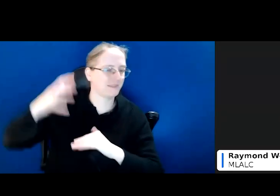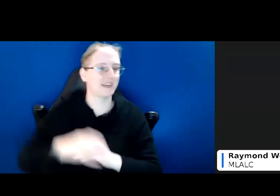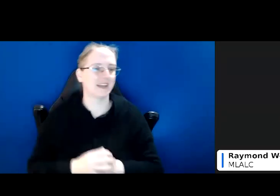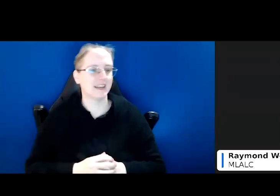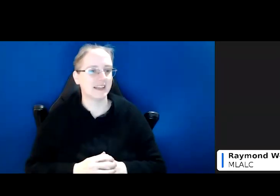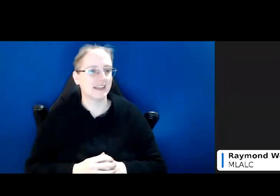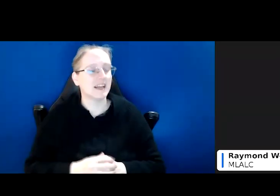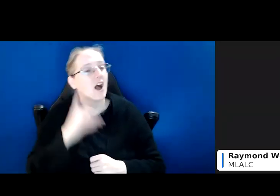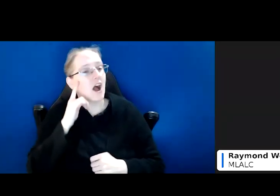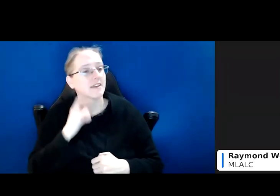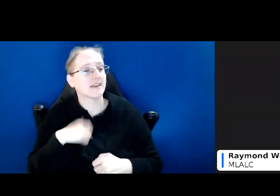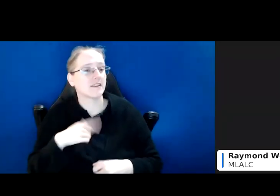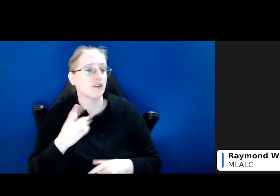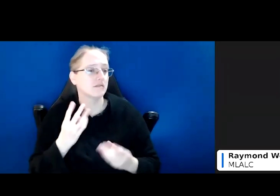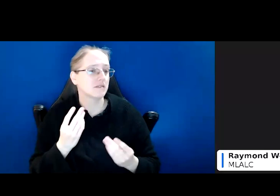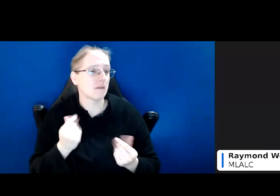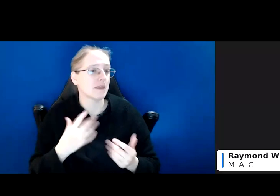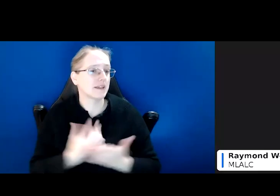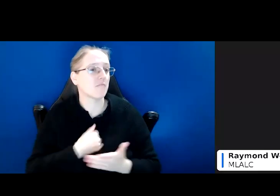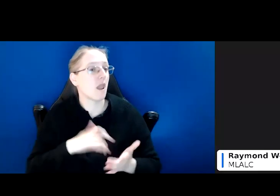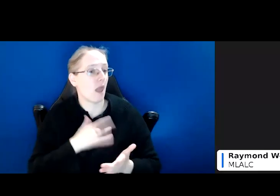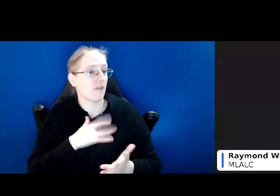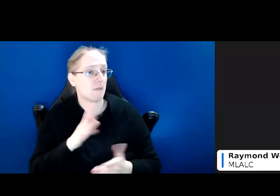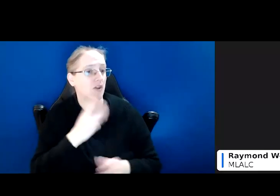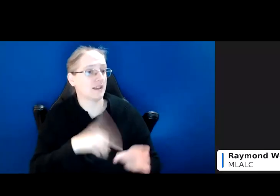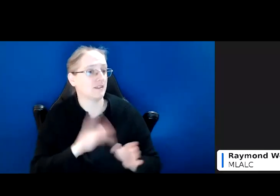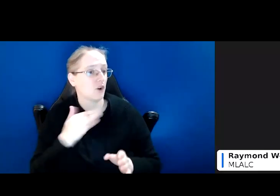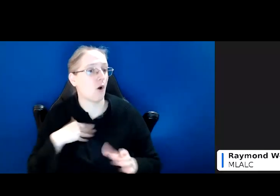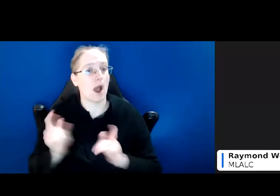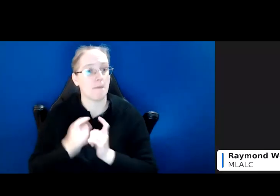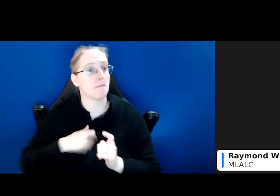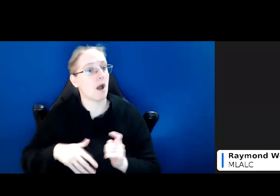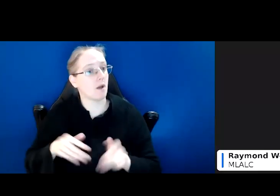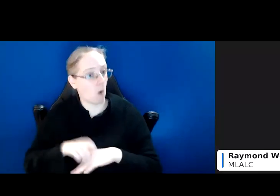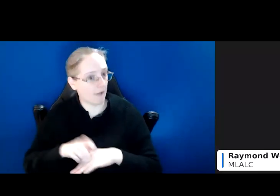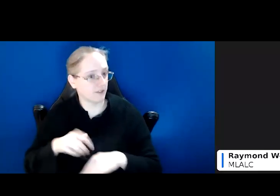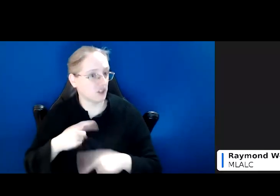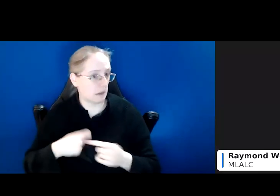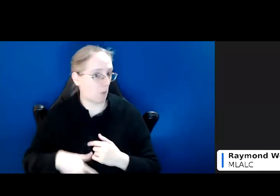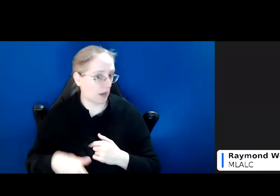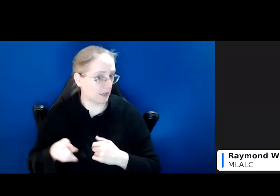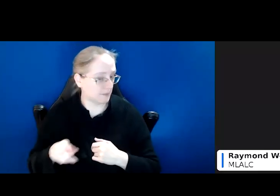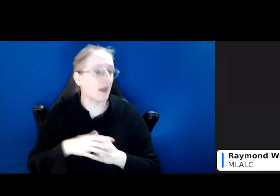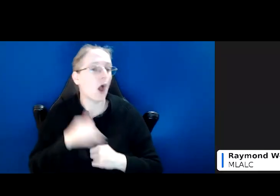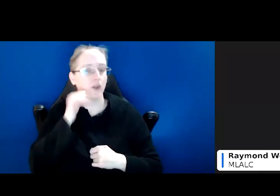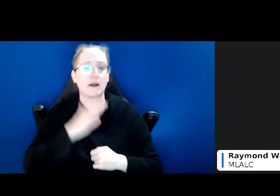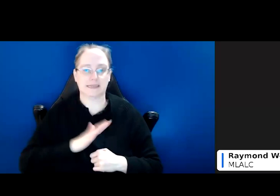probably about 13 years ago where I met my wife and I wanted she fell pregnant and I knew that I needed a career, not a job.